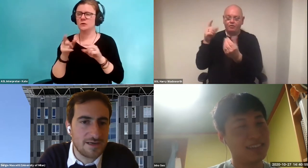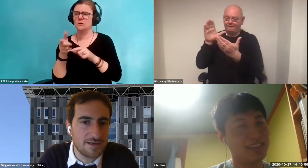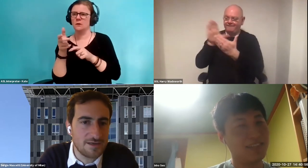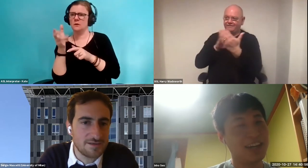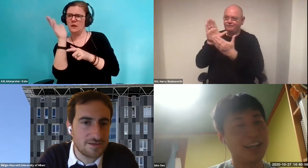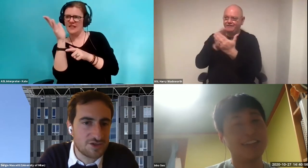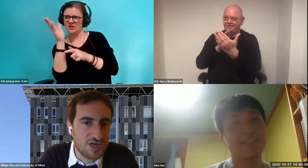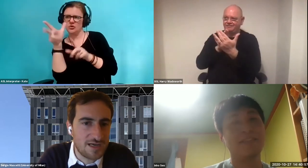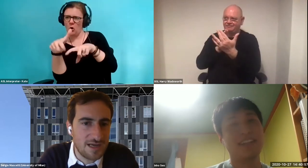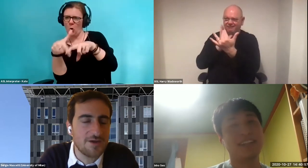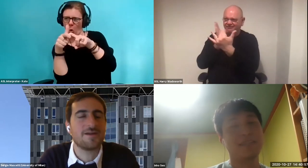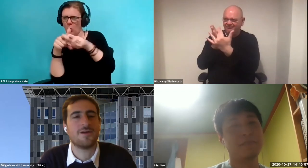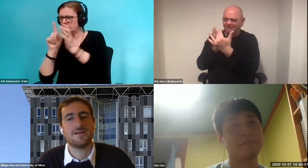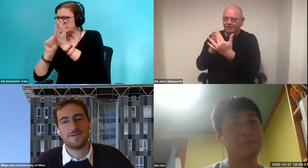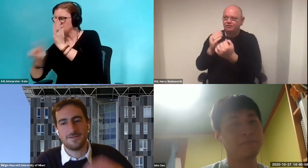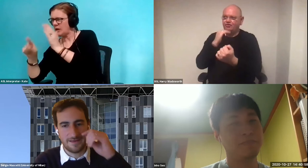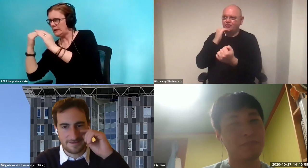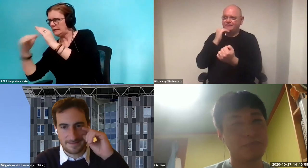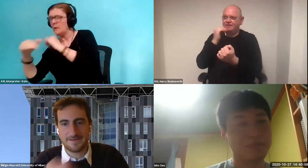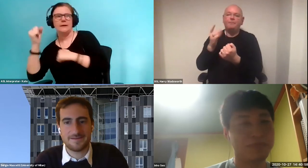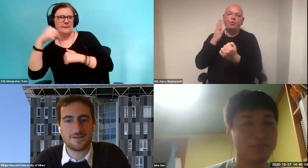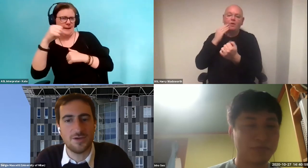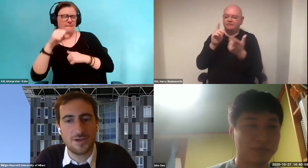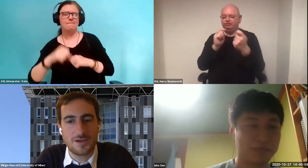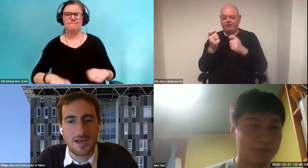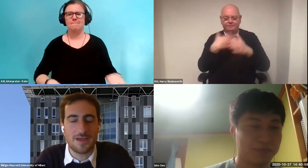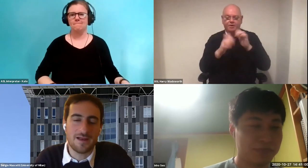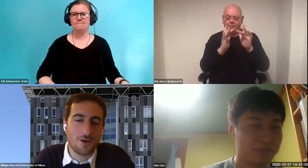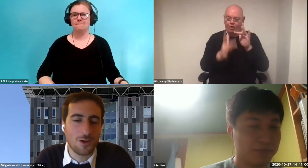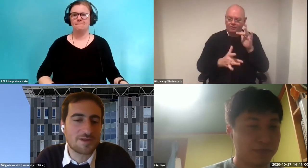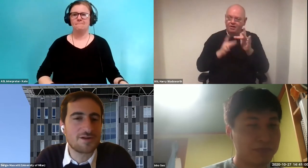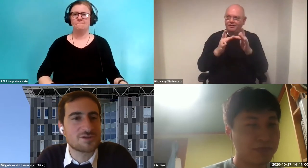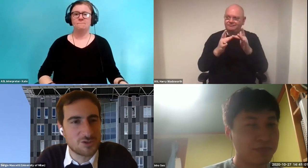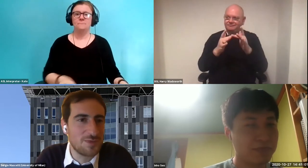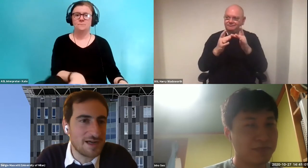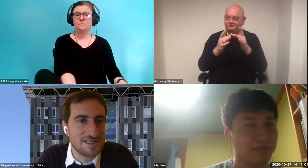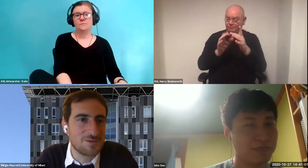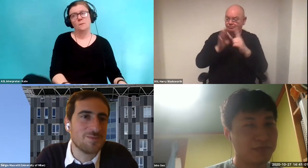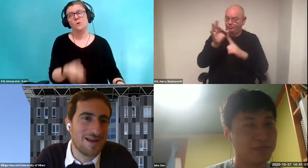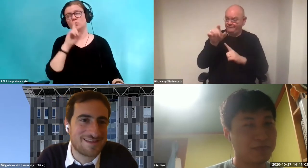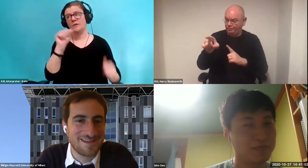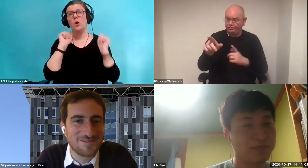then right and check it out right okay that's good I mean all materials should be accessible but if